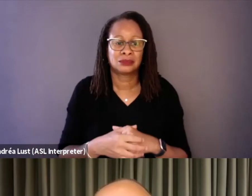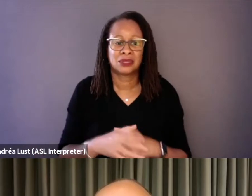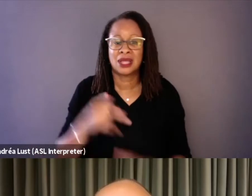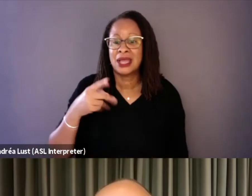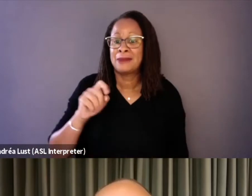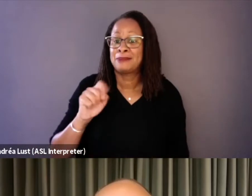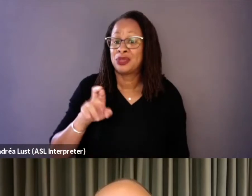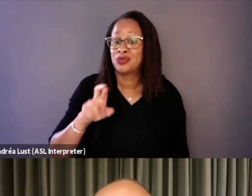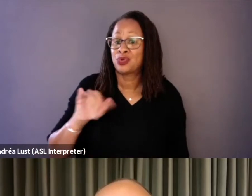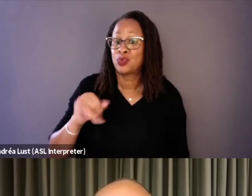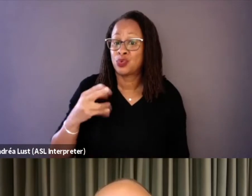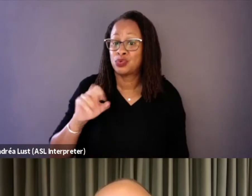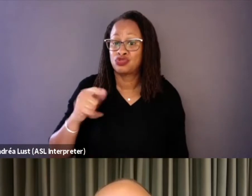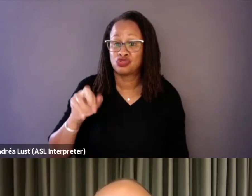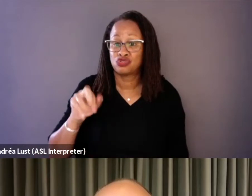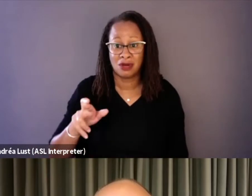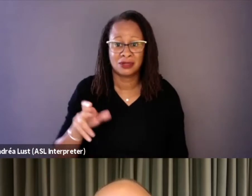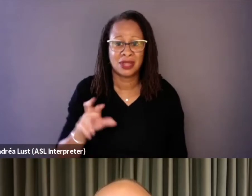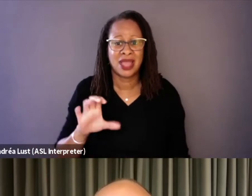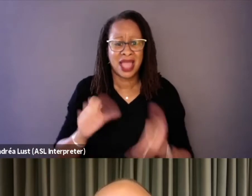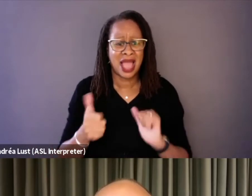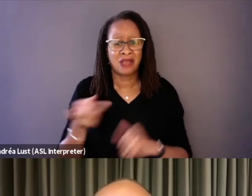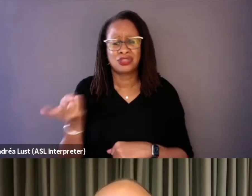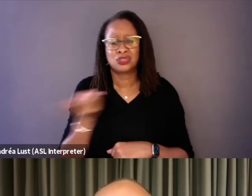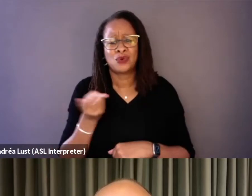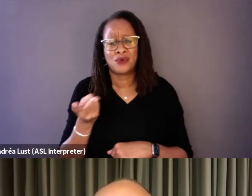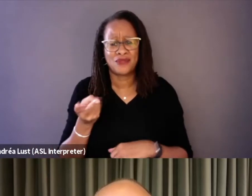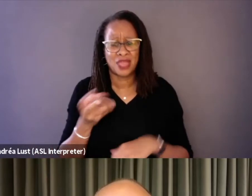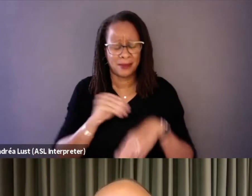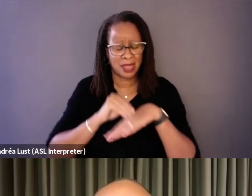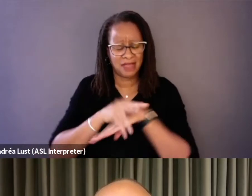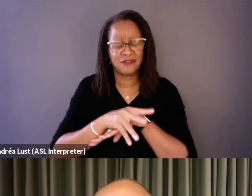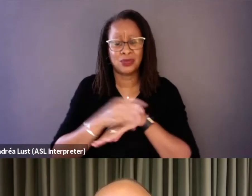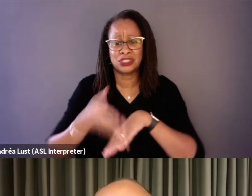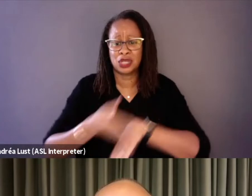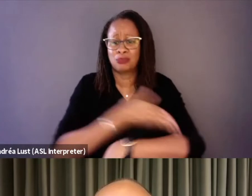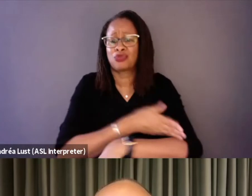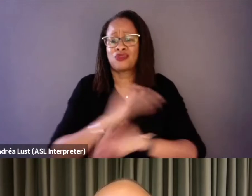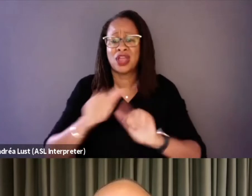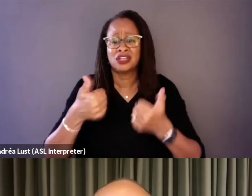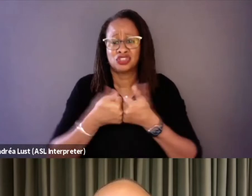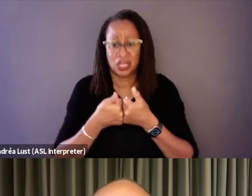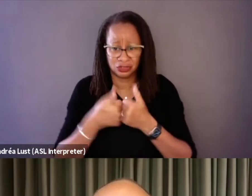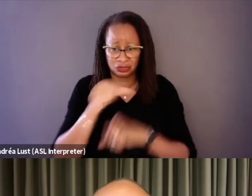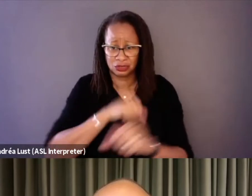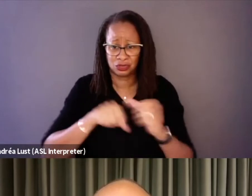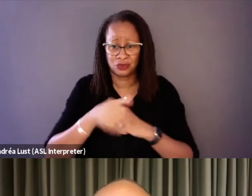How did the two of them influence, improve, challenge each other over the years? Do you think?